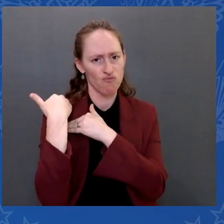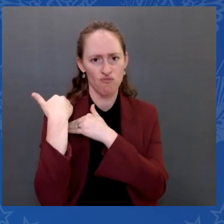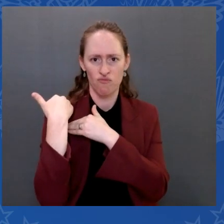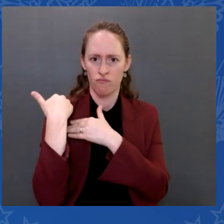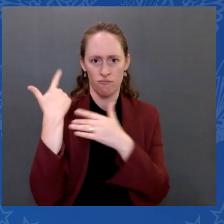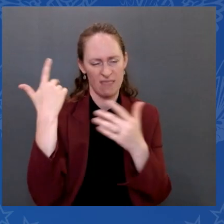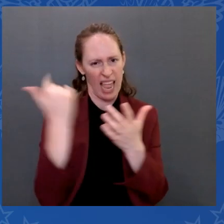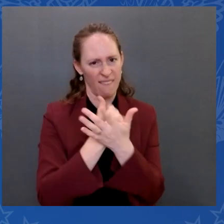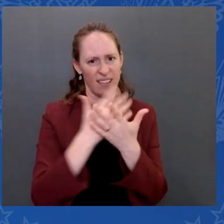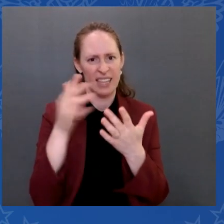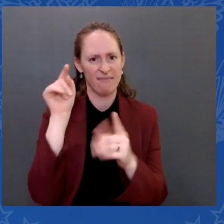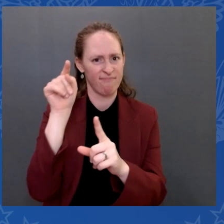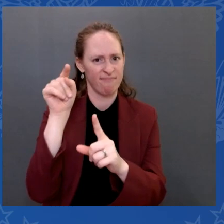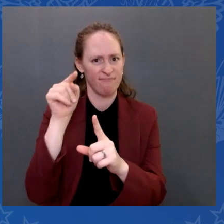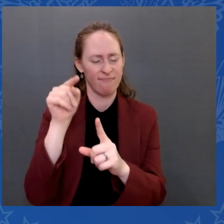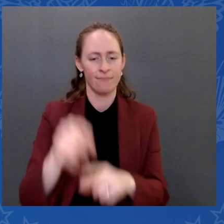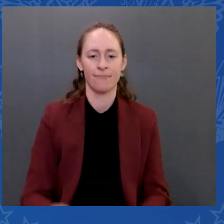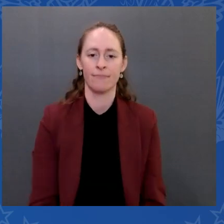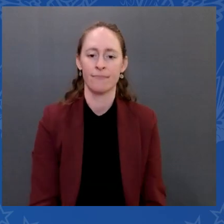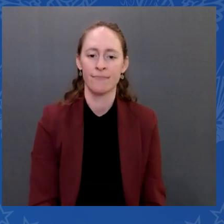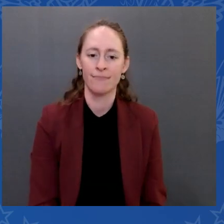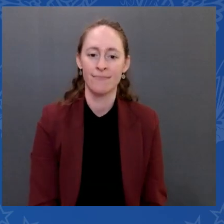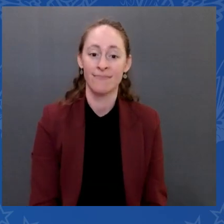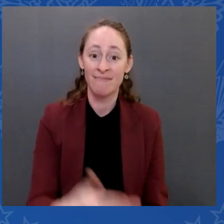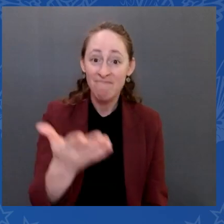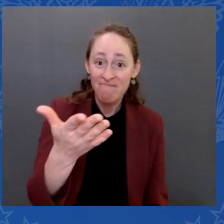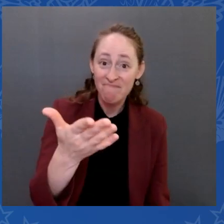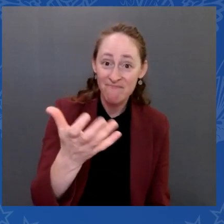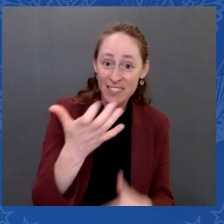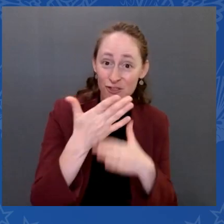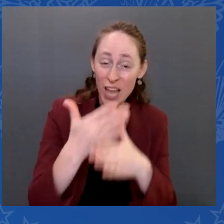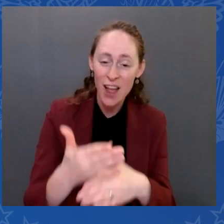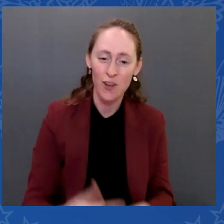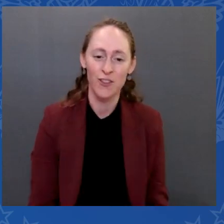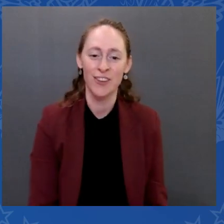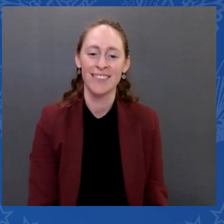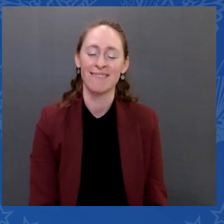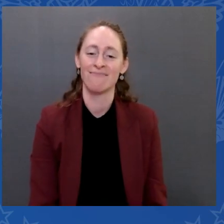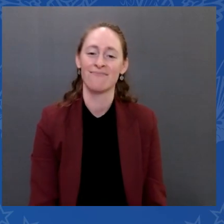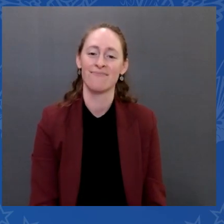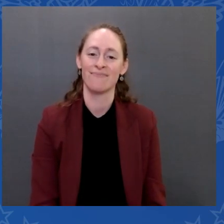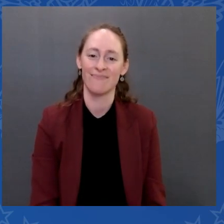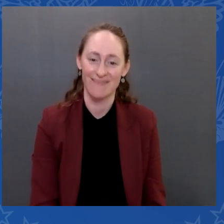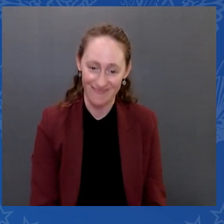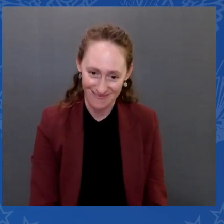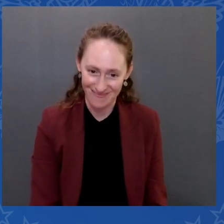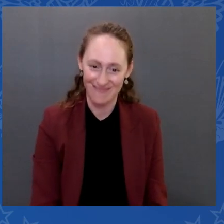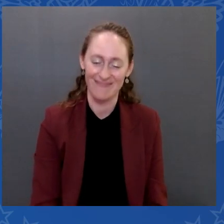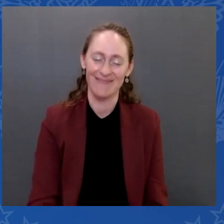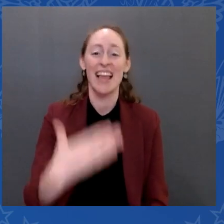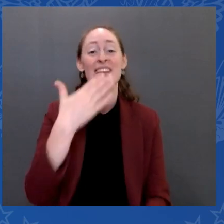Secretary Raimondo: Yeah, absolutely. Thank you, Brian. Good afternoon, Mr. President. Good to see you. And thank you for convening all of us